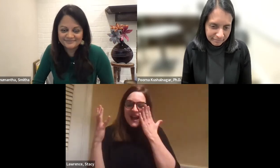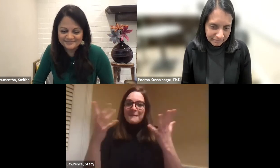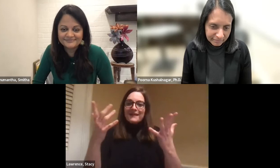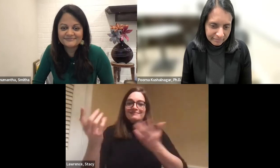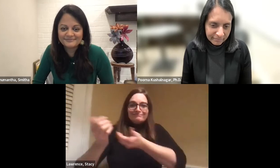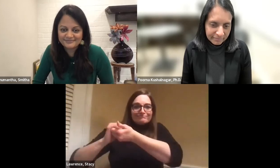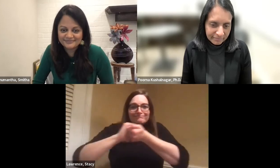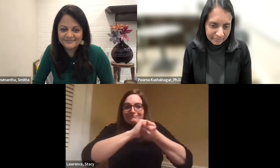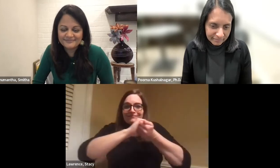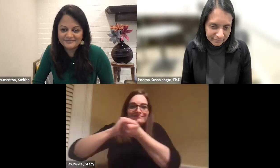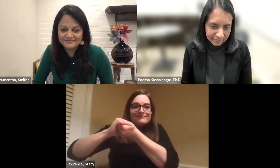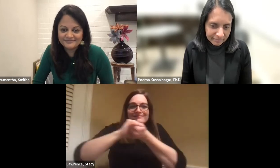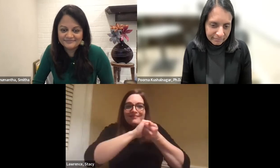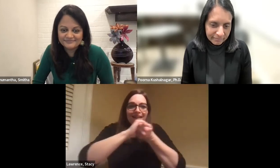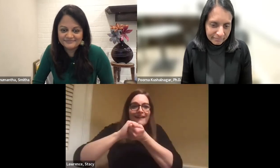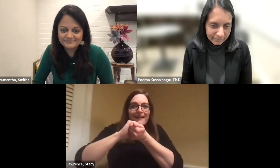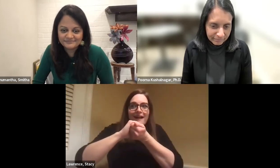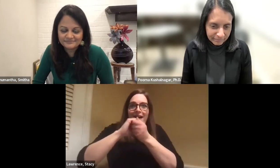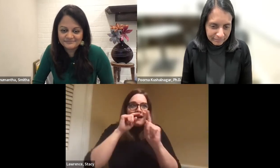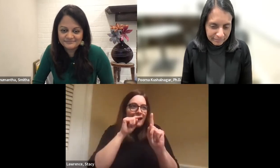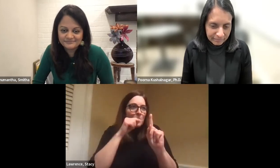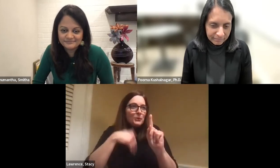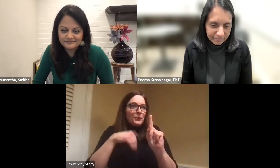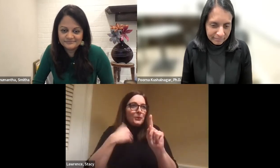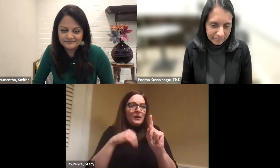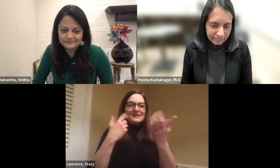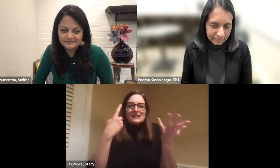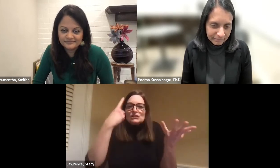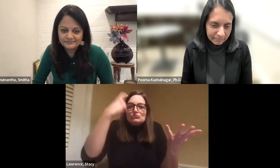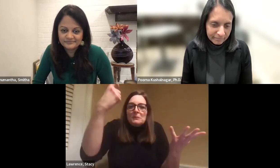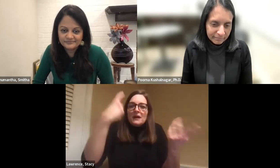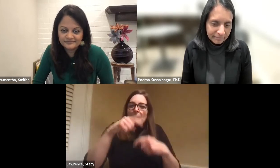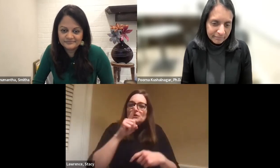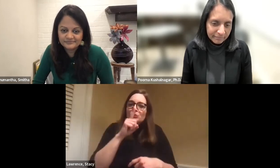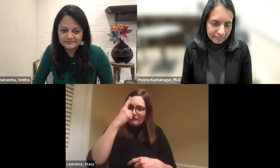Wow! So much collaboration happened between Gallaudet and NTID,